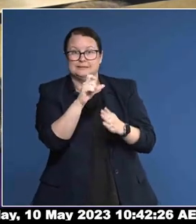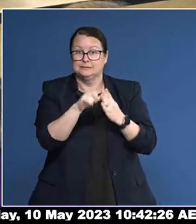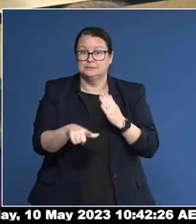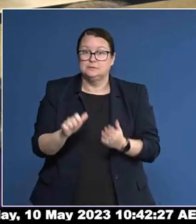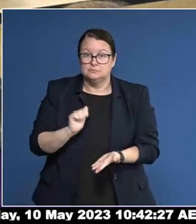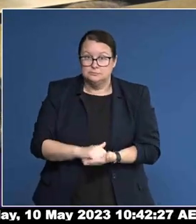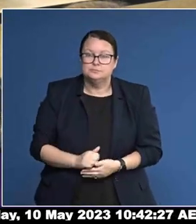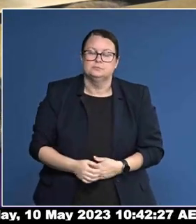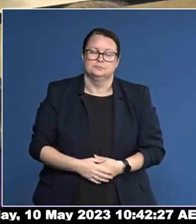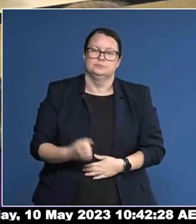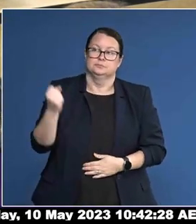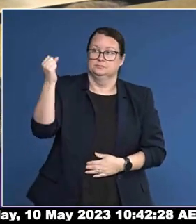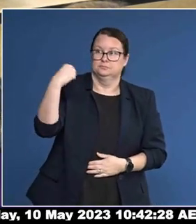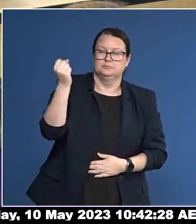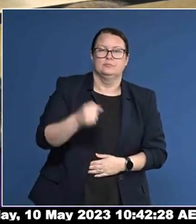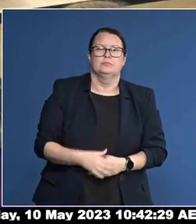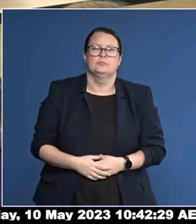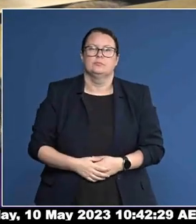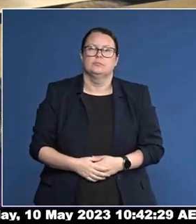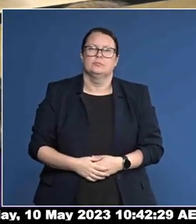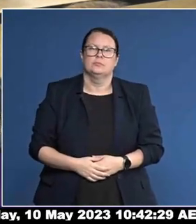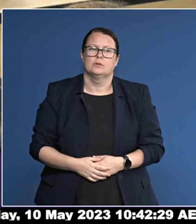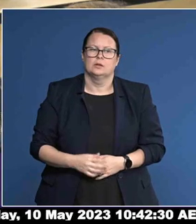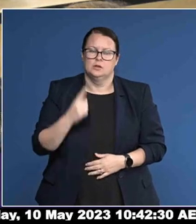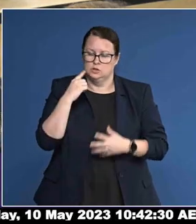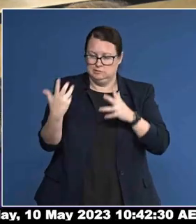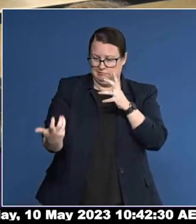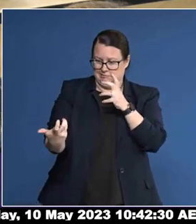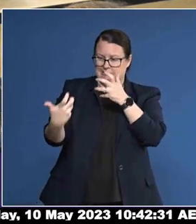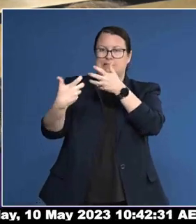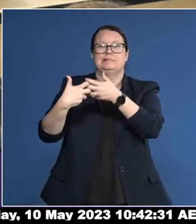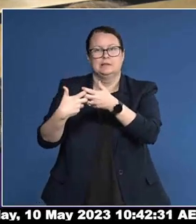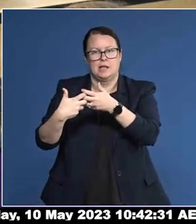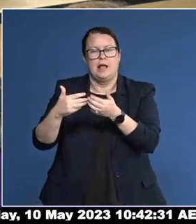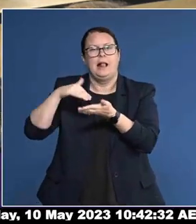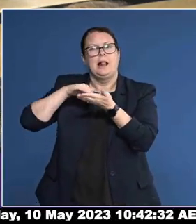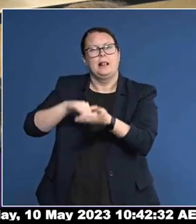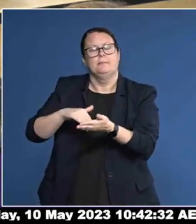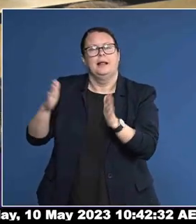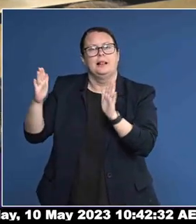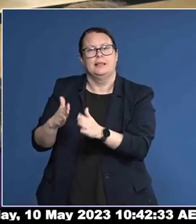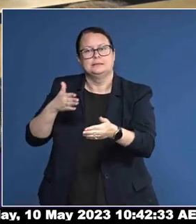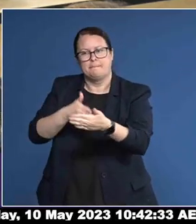Reasonable adjustments help to reduce the barriers a student may face or